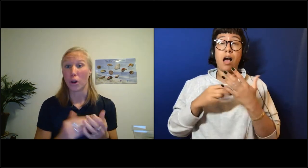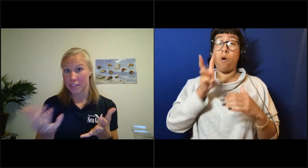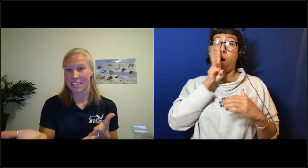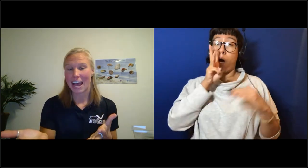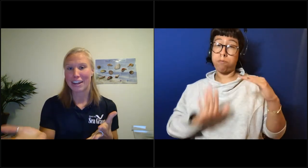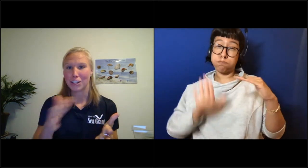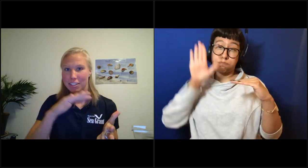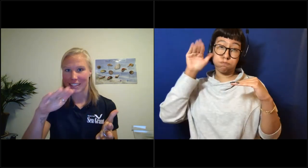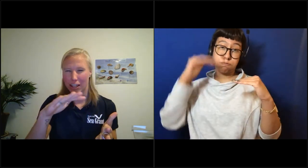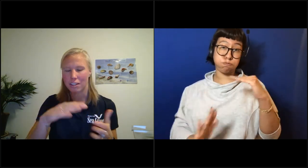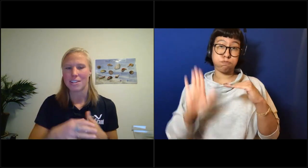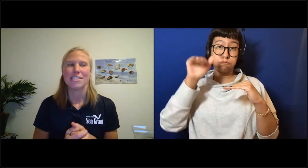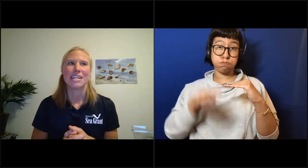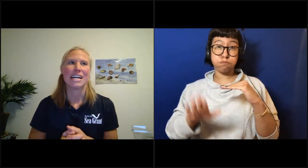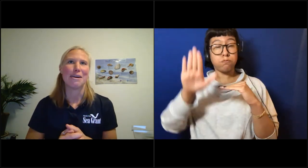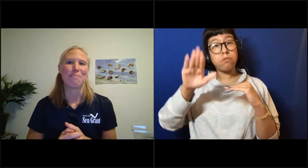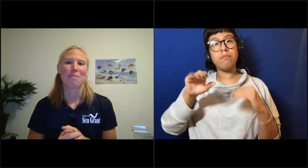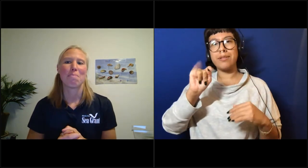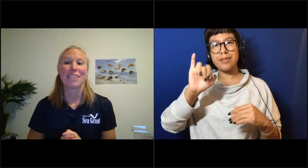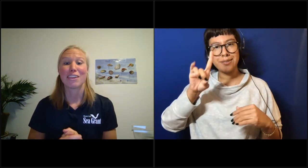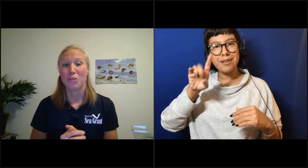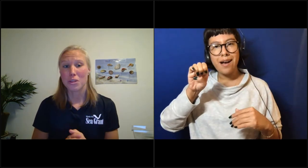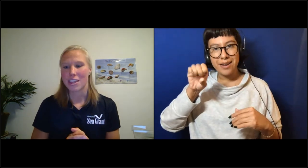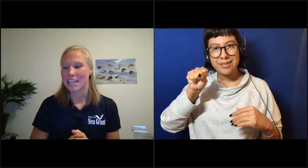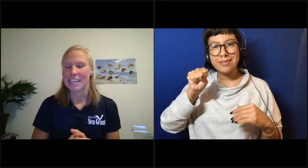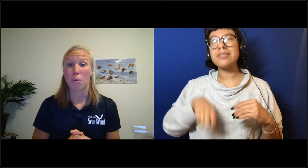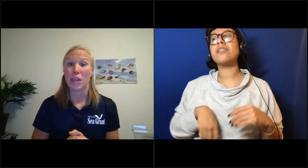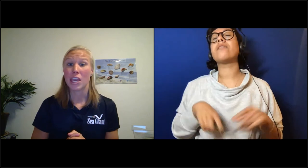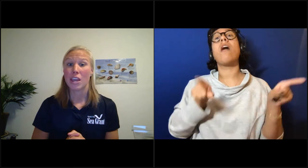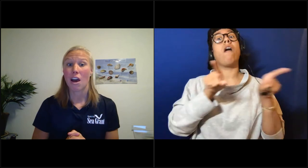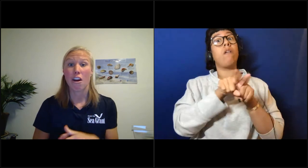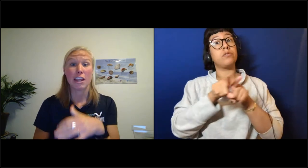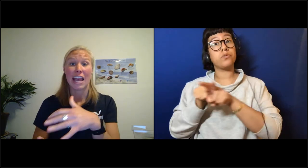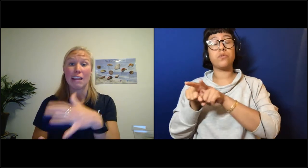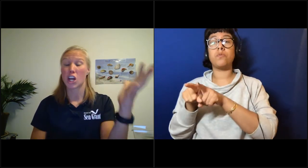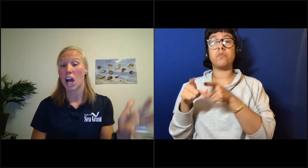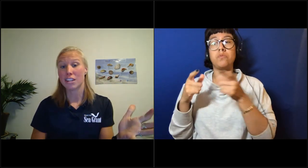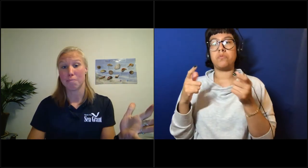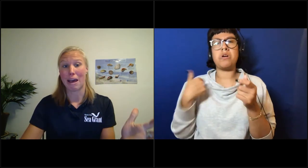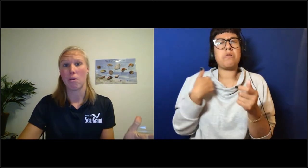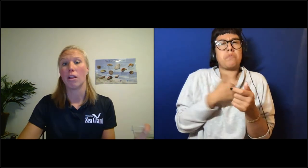or the title cycle. But the cool thing is that we already talked about